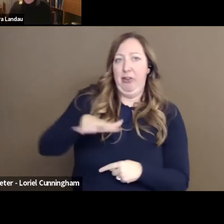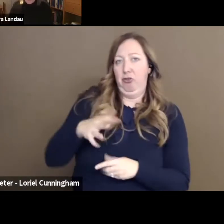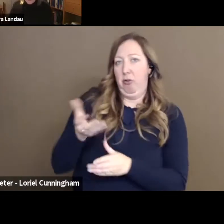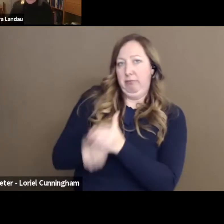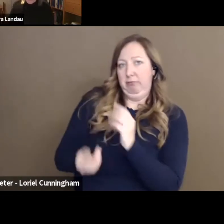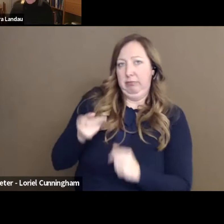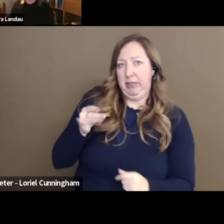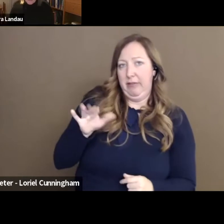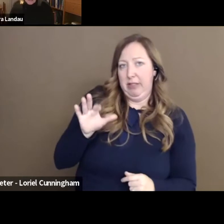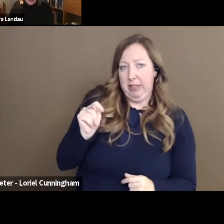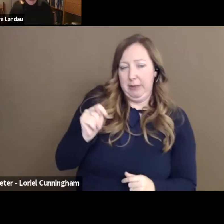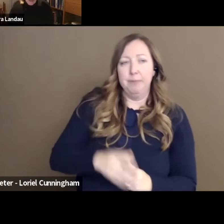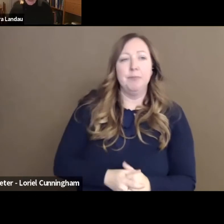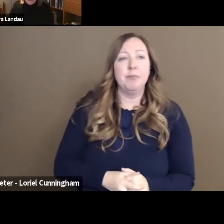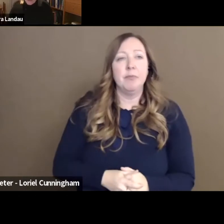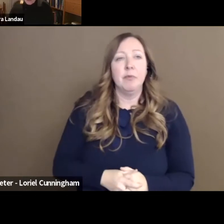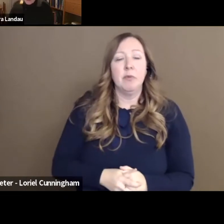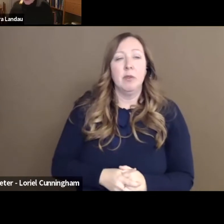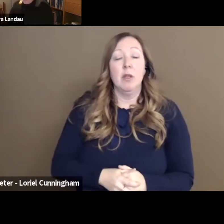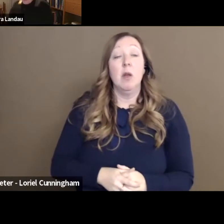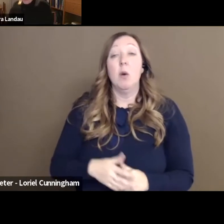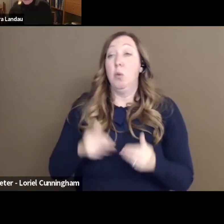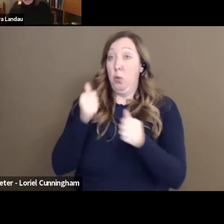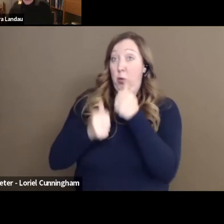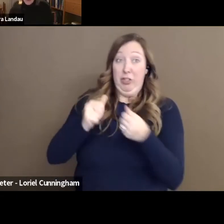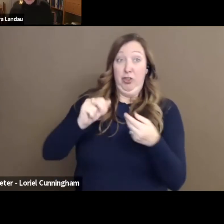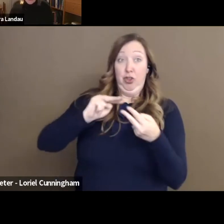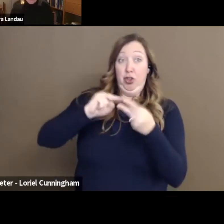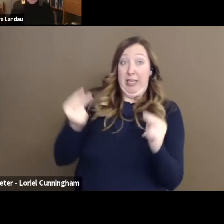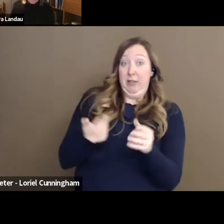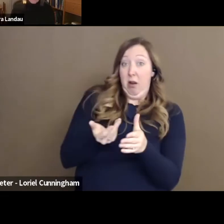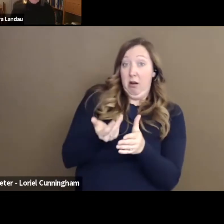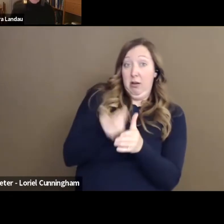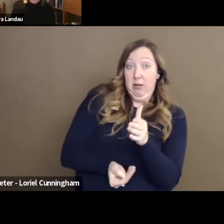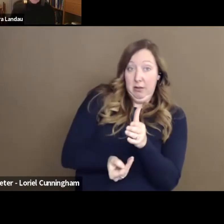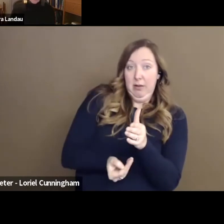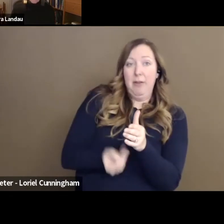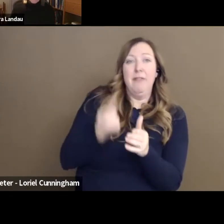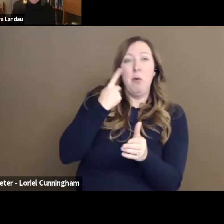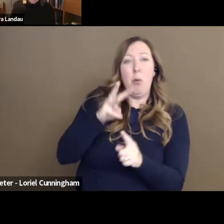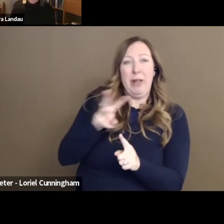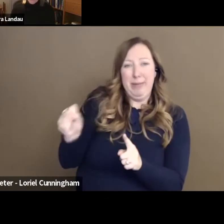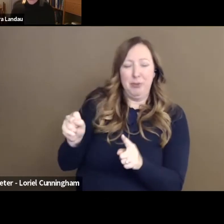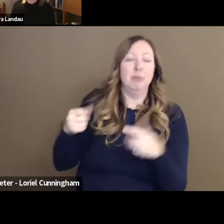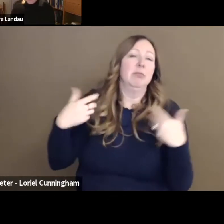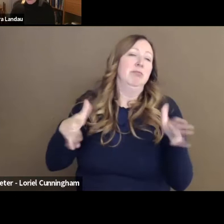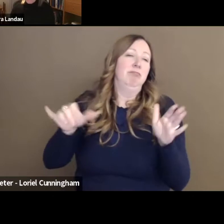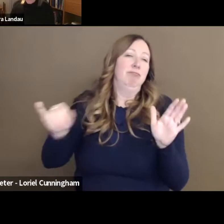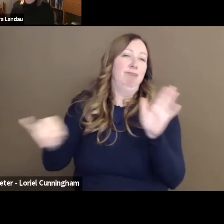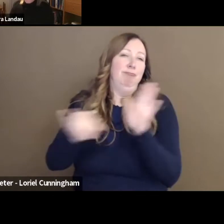luckily have been identified they've it's been almost completely mapped in